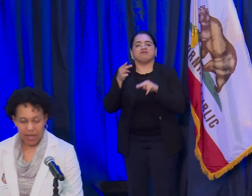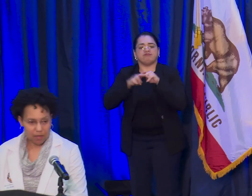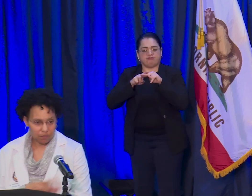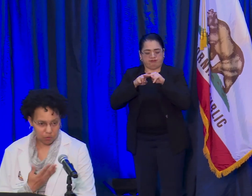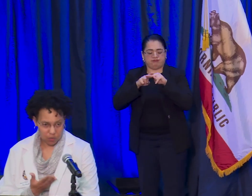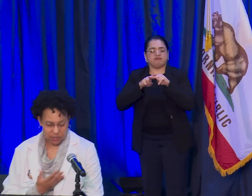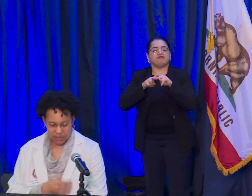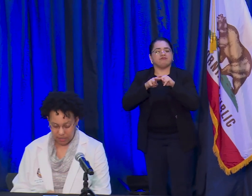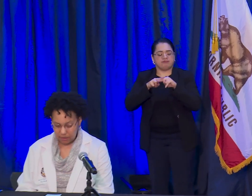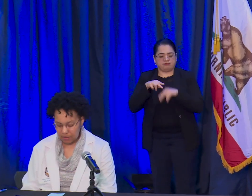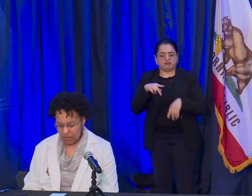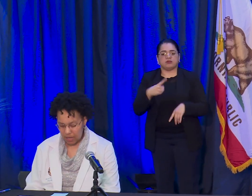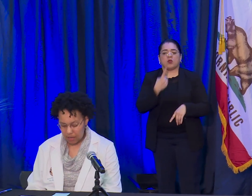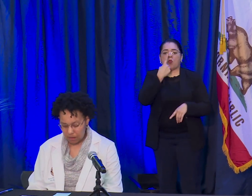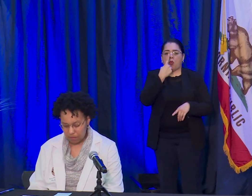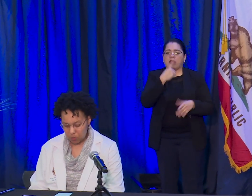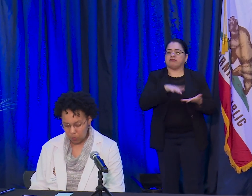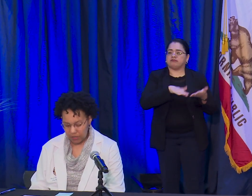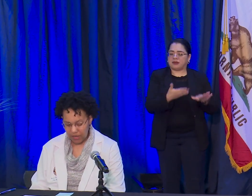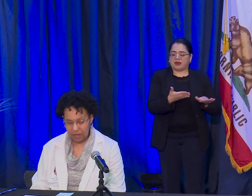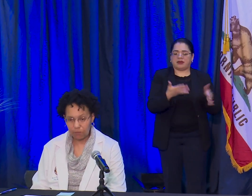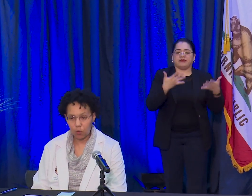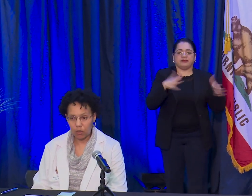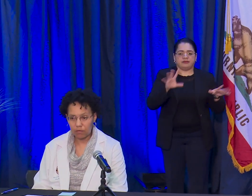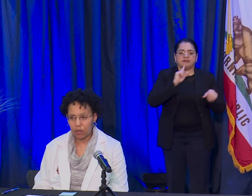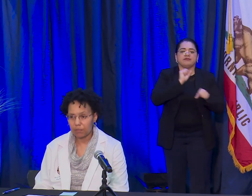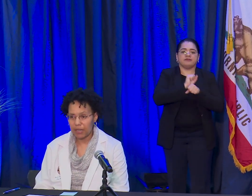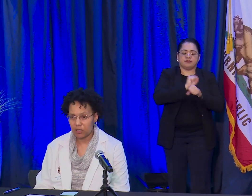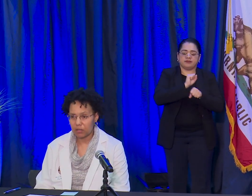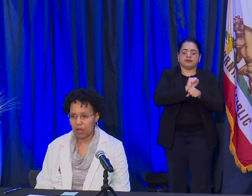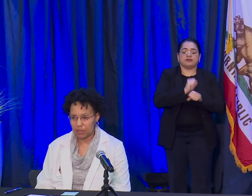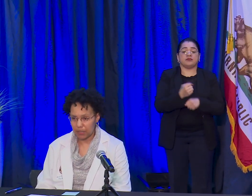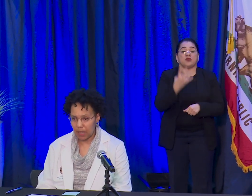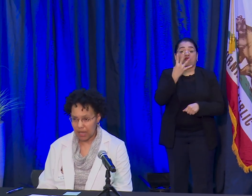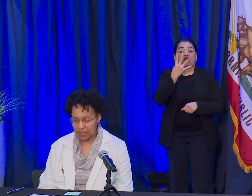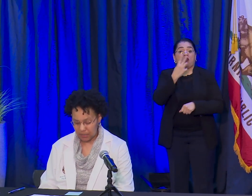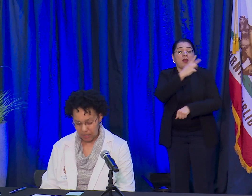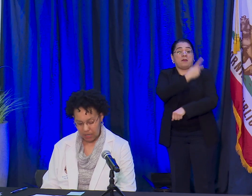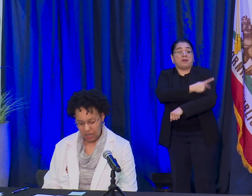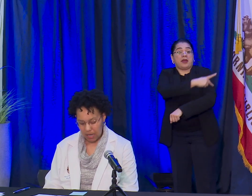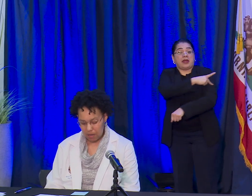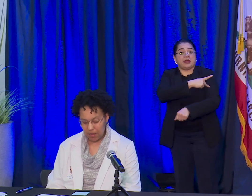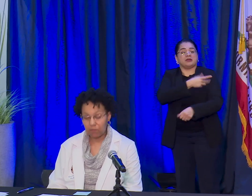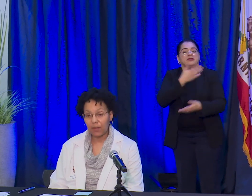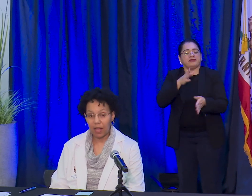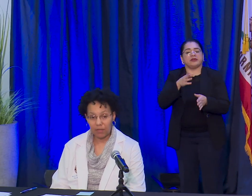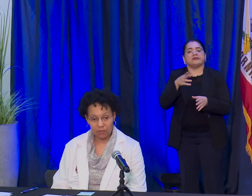had the 1 death, we've had 4 of our patients are hospitalized and 5 have